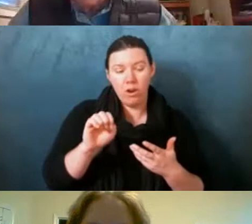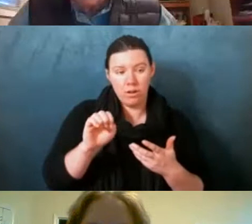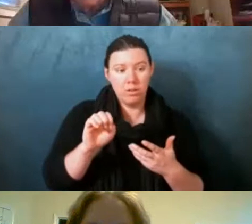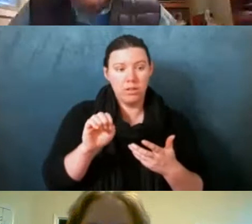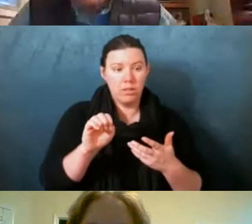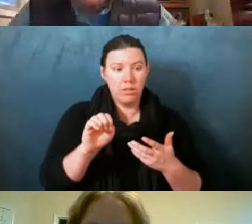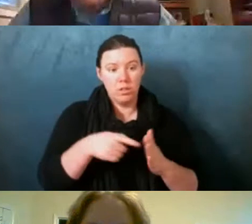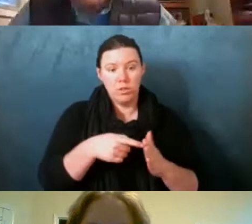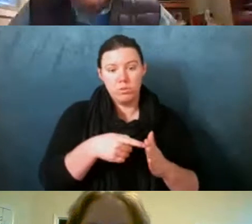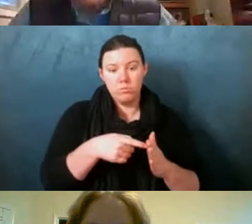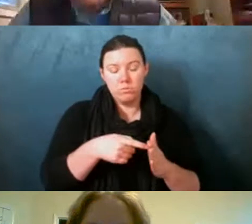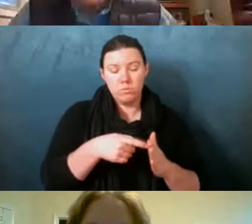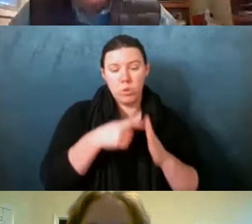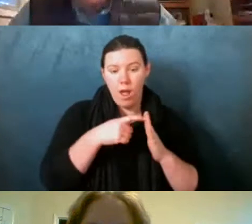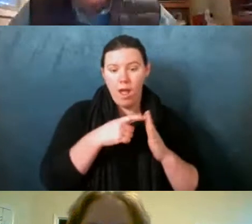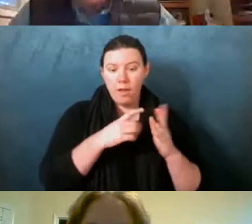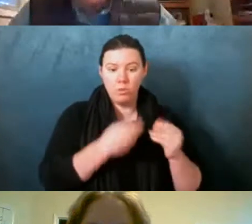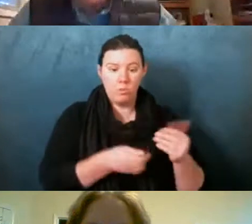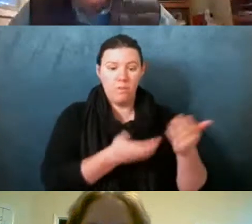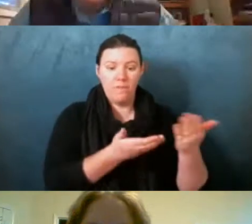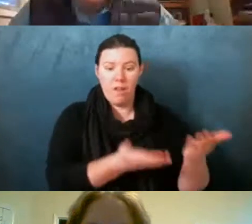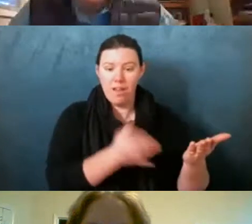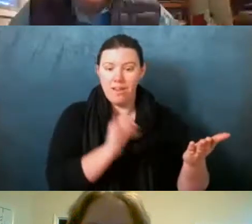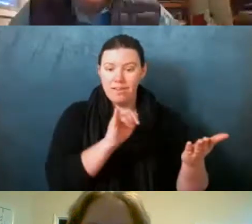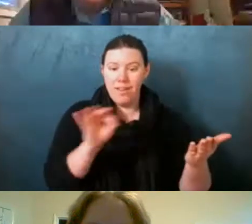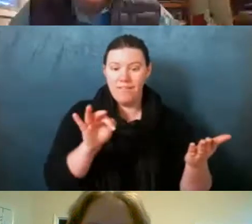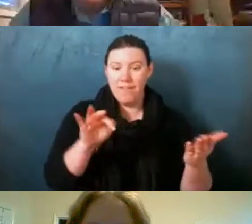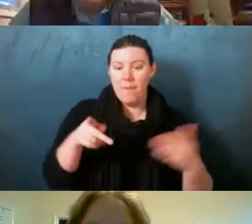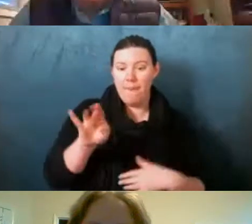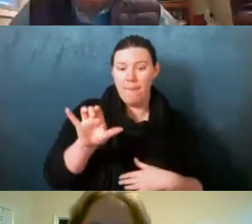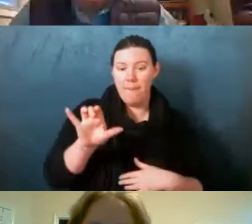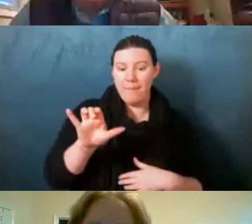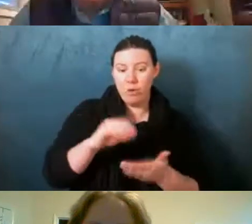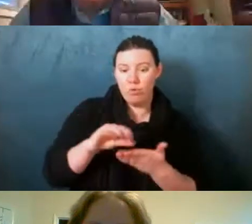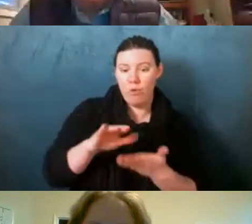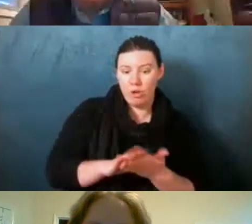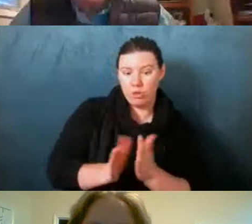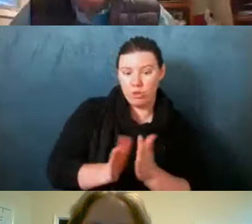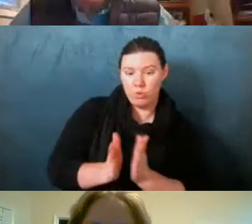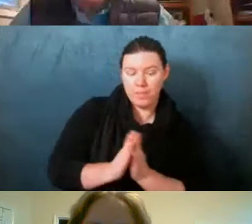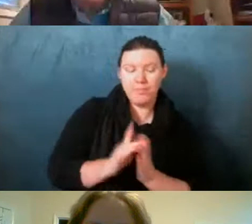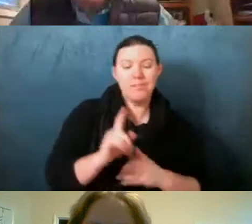that identifies you, you should be okay. And if you don't feel comfortable answering a question,